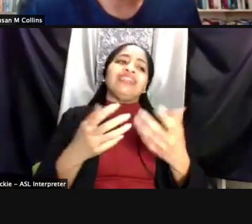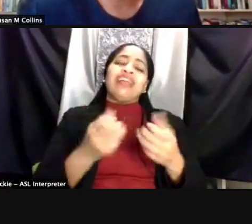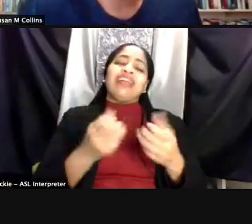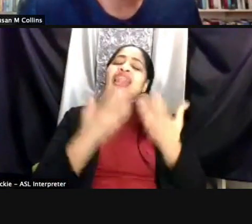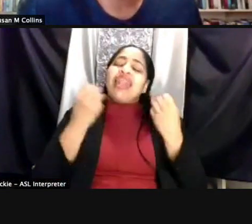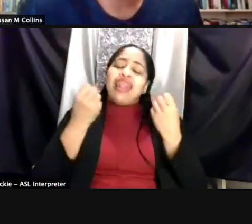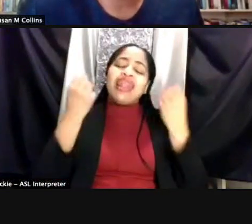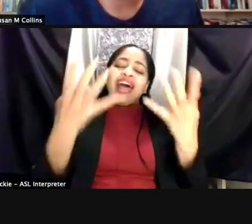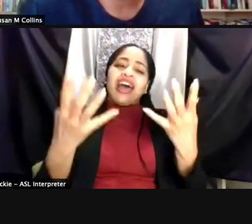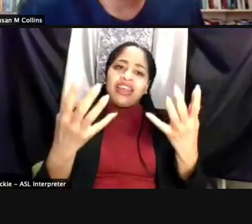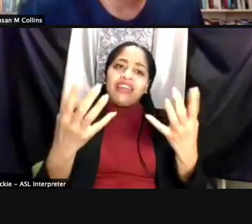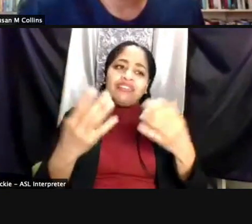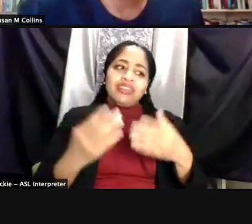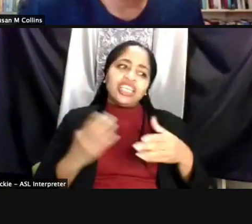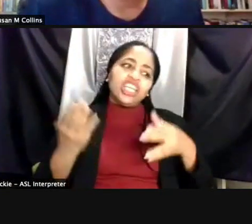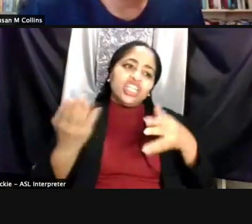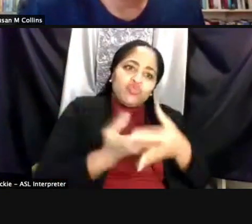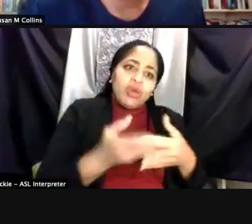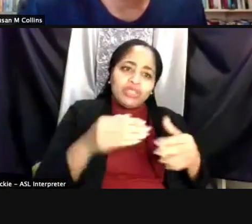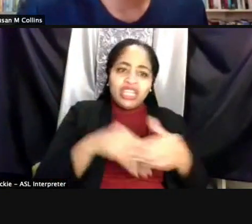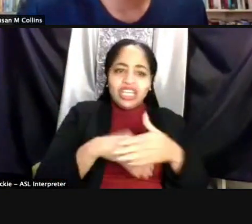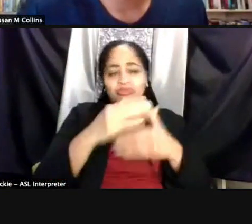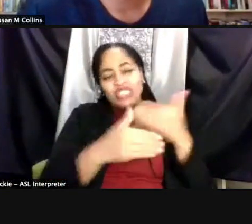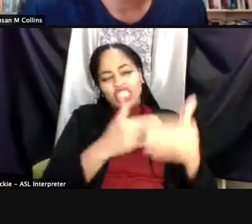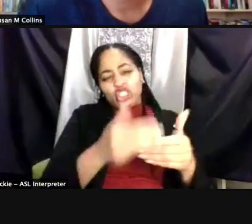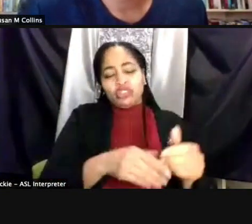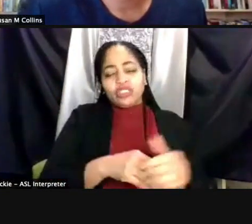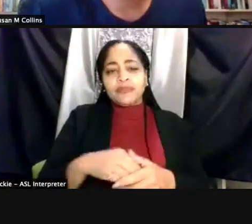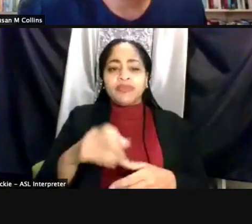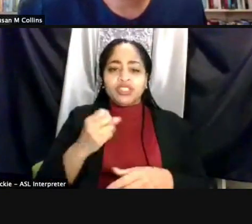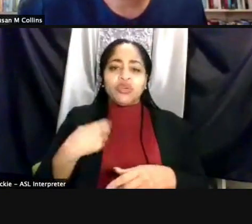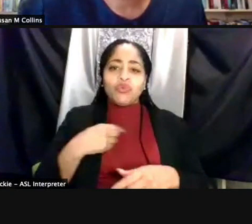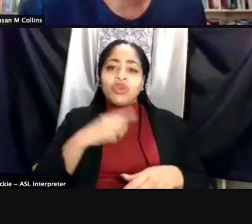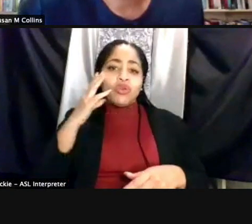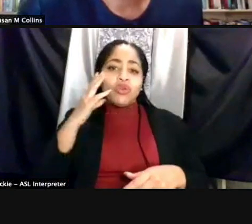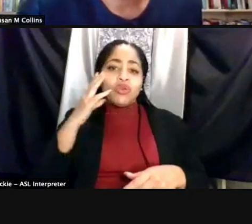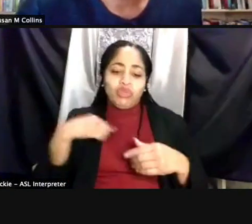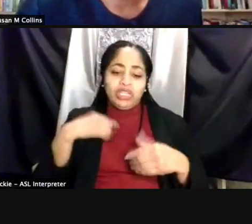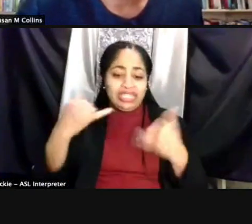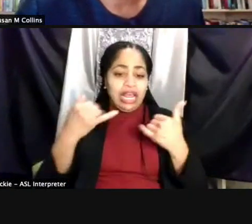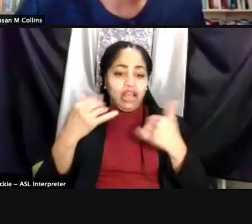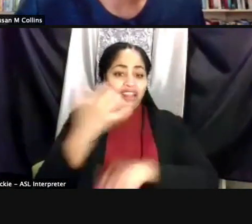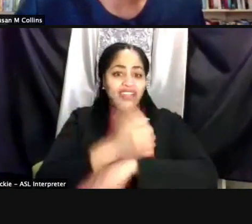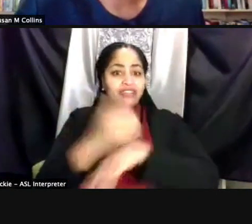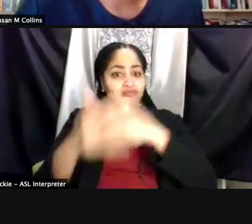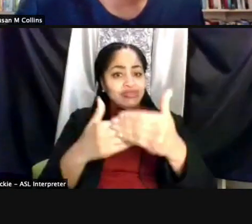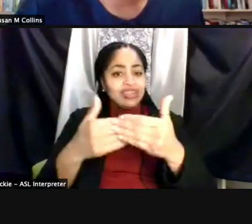The big issues right now are a vaccine rollout which has been slower than expected. And there's a bit of a low in Michigan.